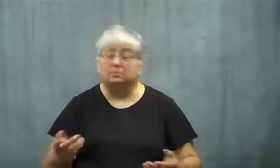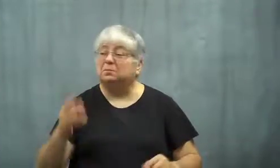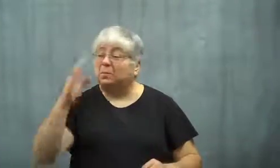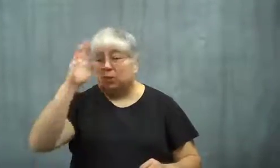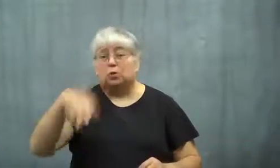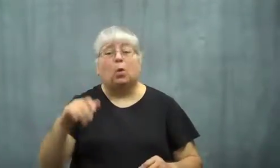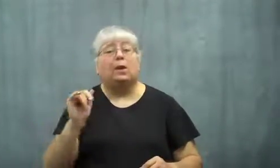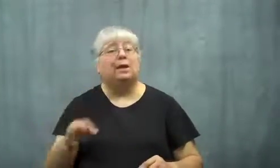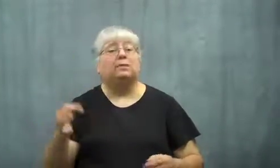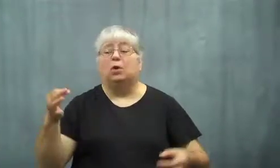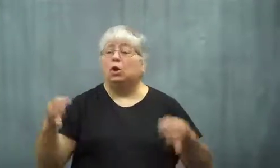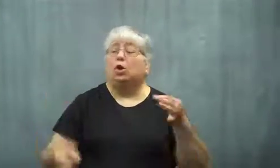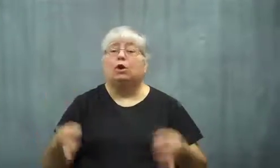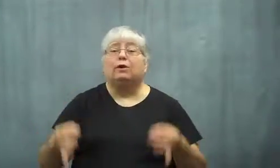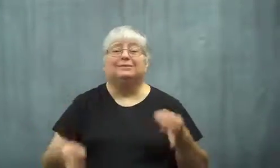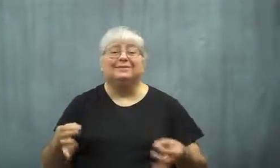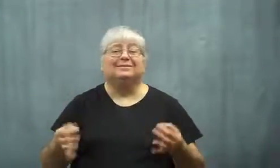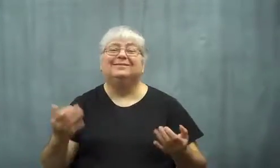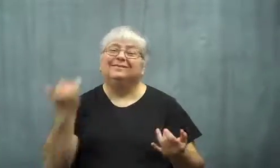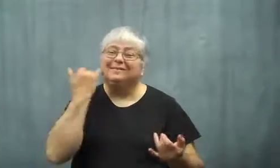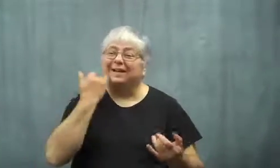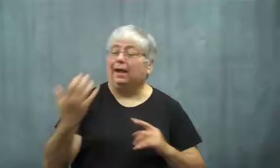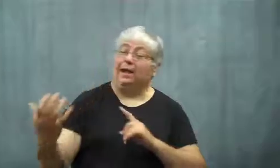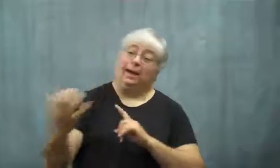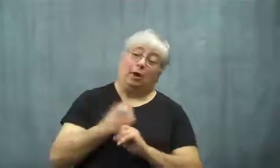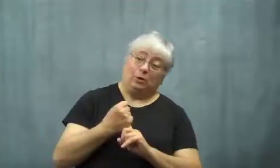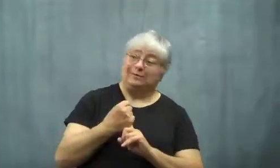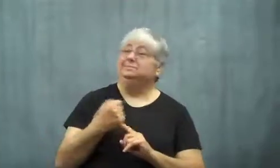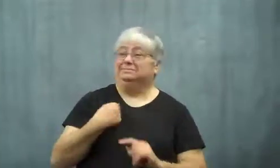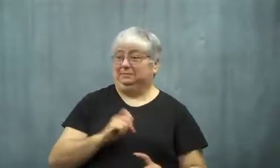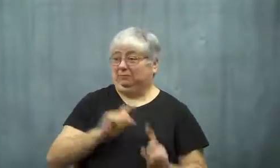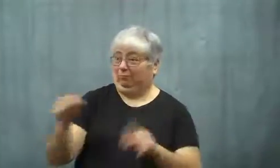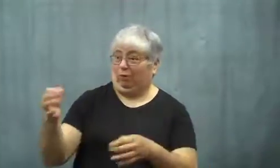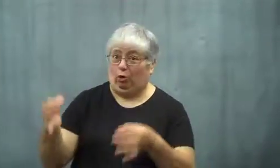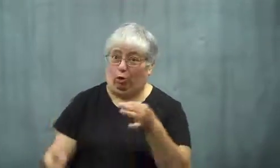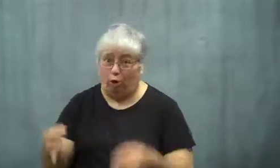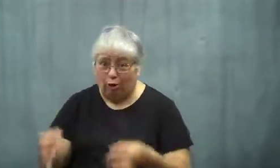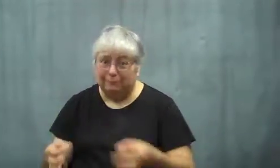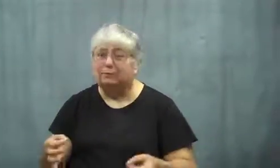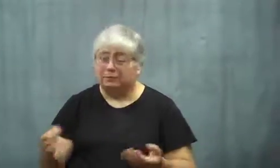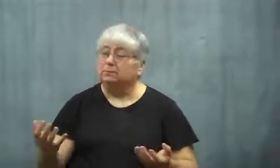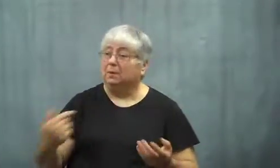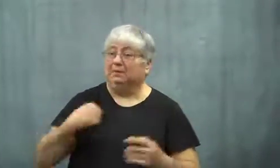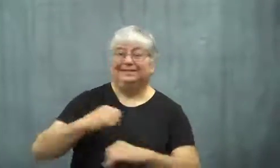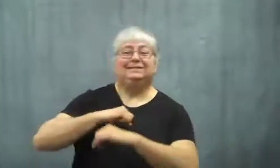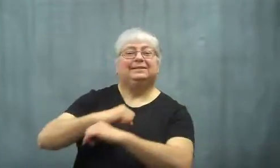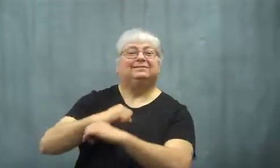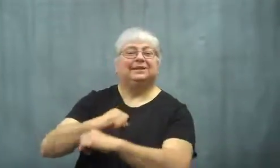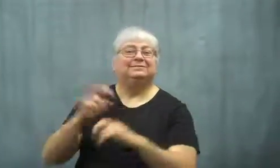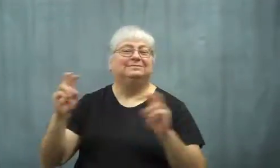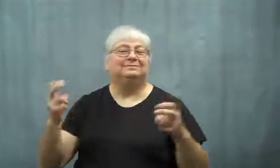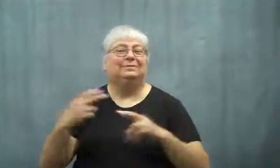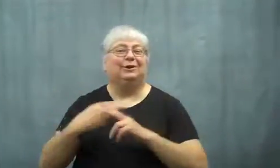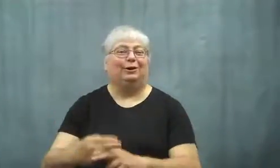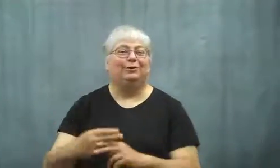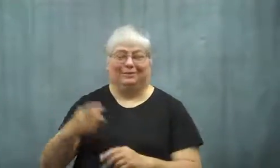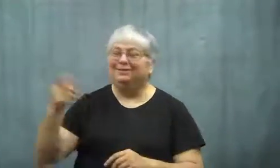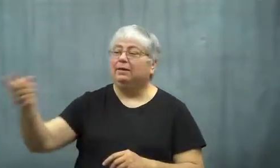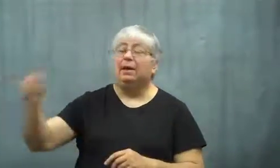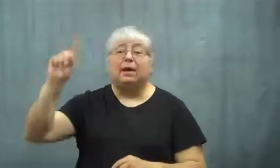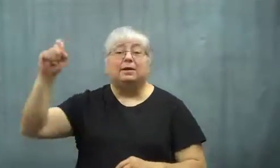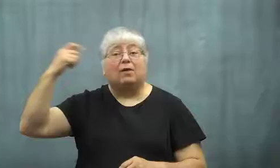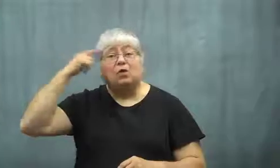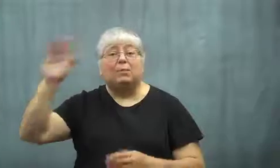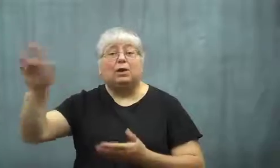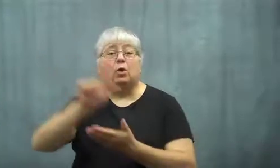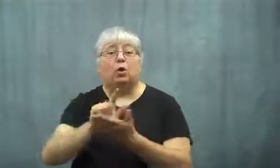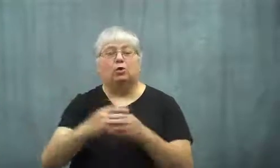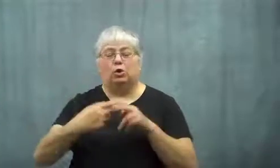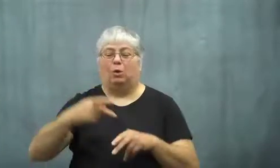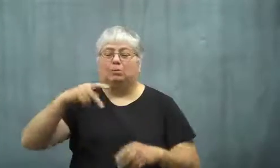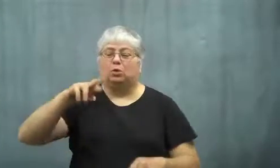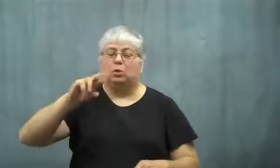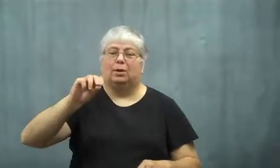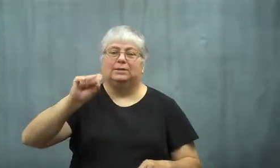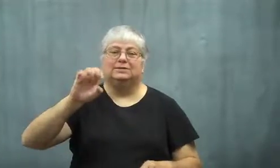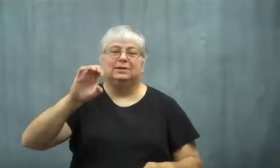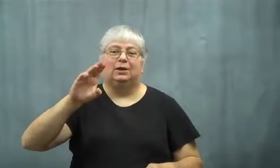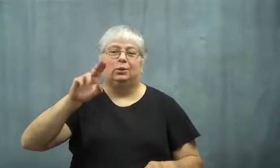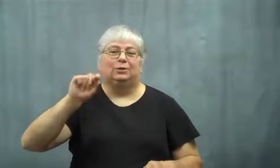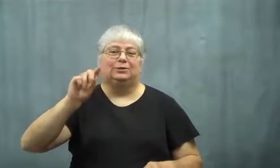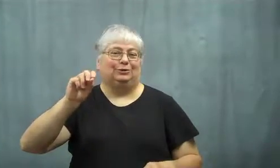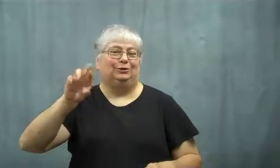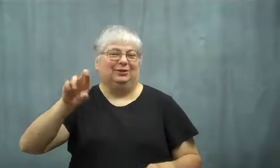When a person is arrested and has to go to court, that person is the defendant.